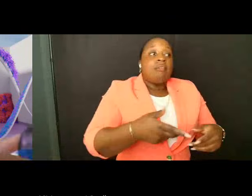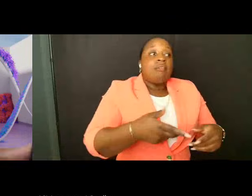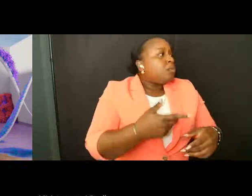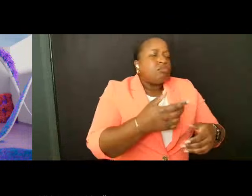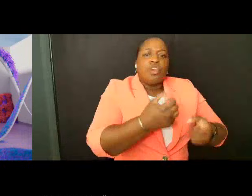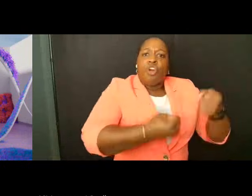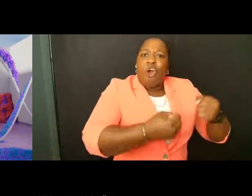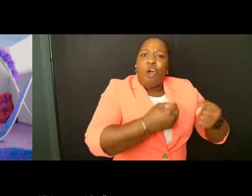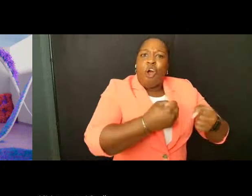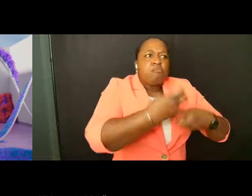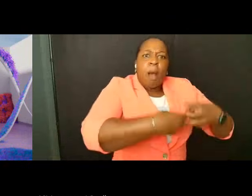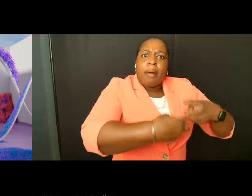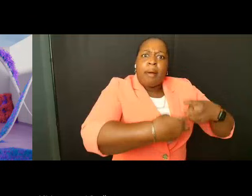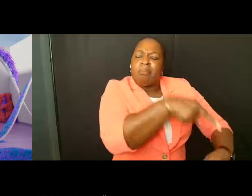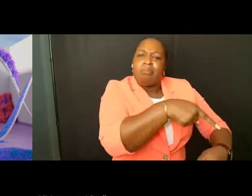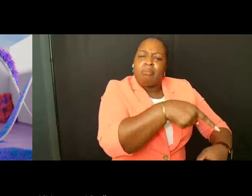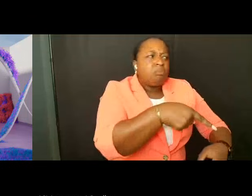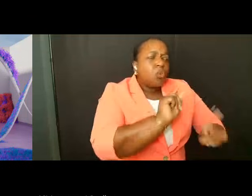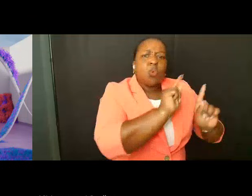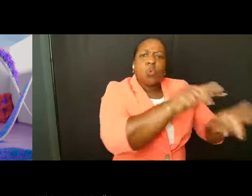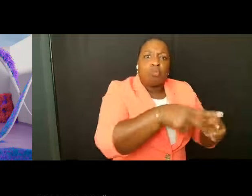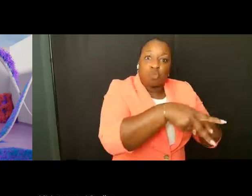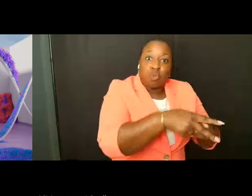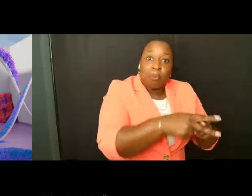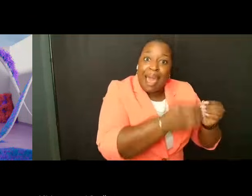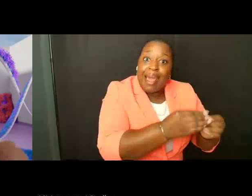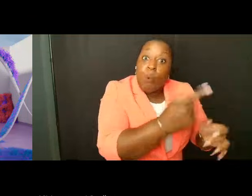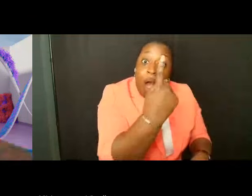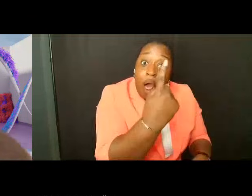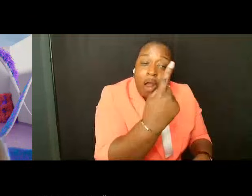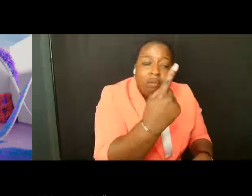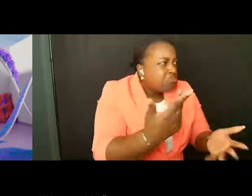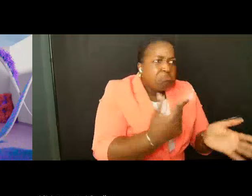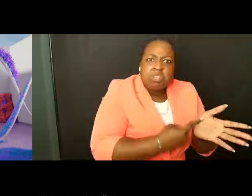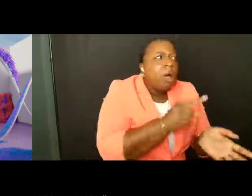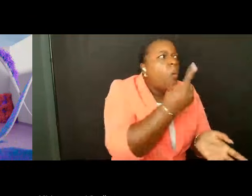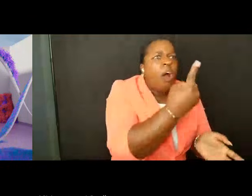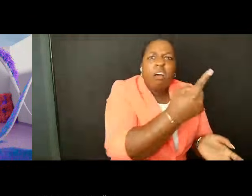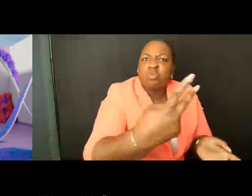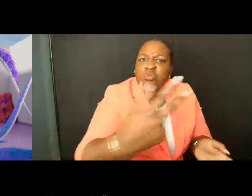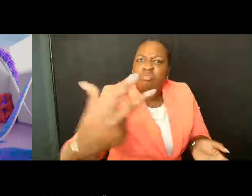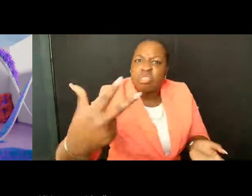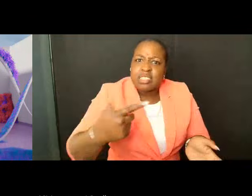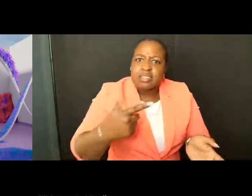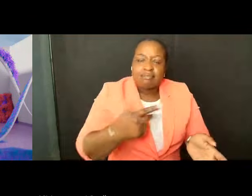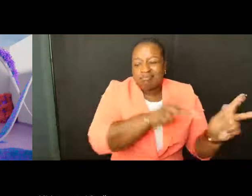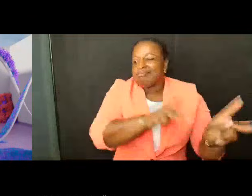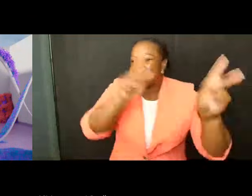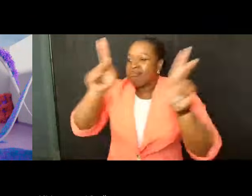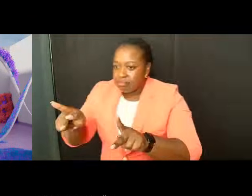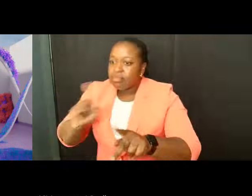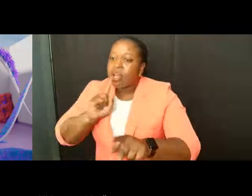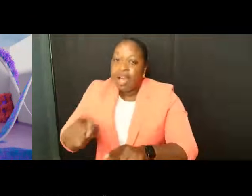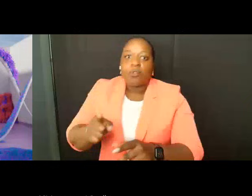sickle cell therapies. Try to talk to patients who've been through it before. Jonathan Green: I'm going to push back just a little bit on that, even though I live deeply,